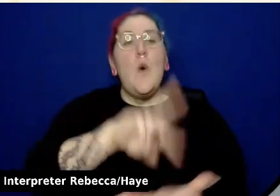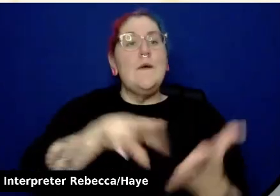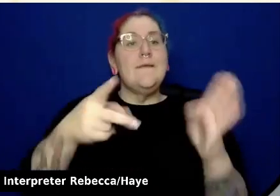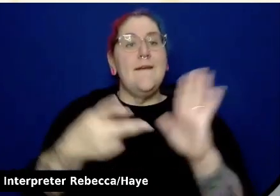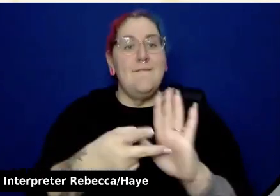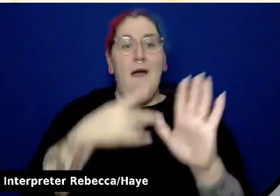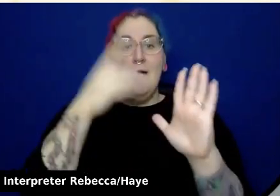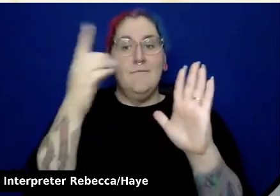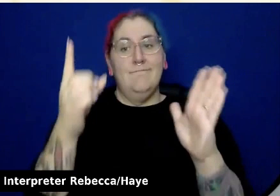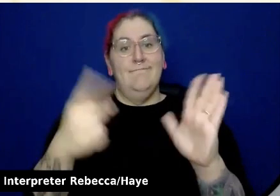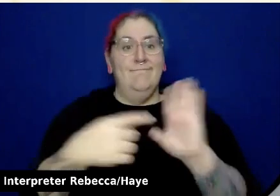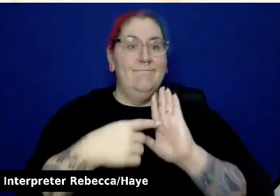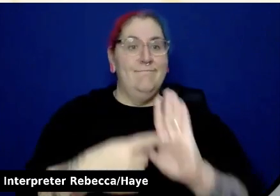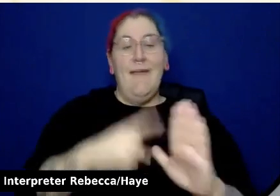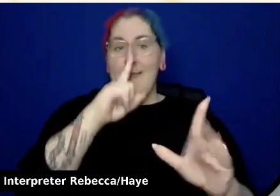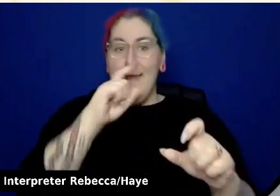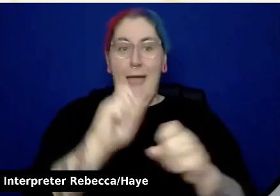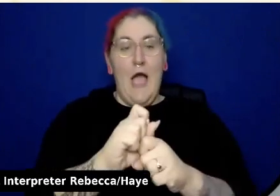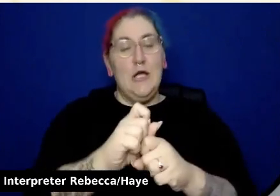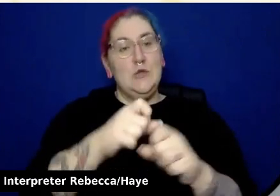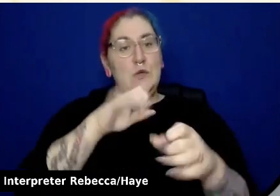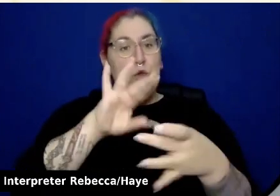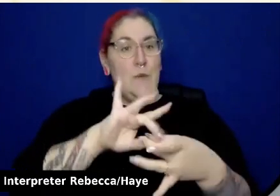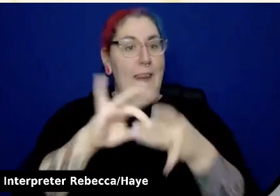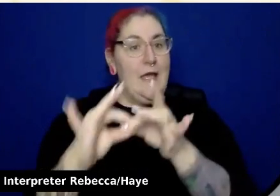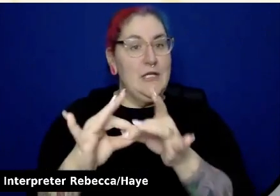So the question comes, how can you check these relationships?